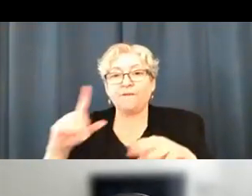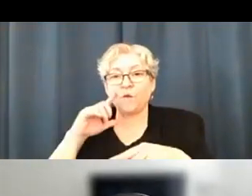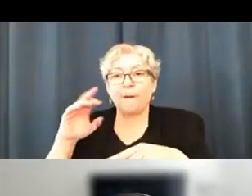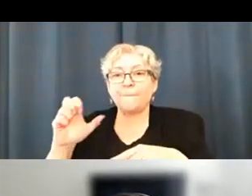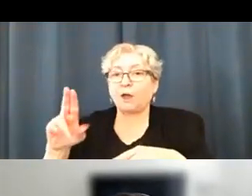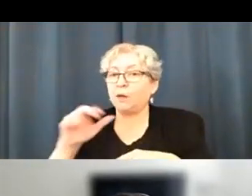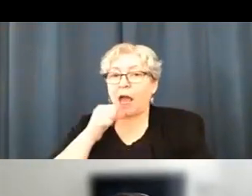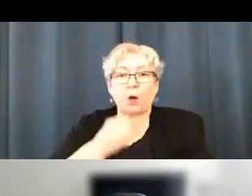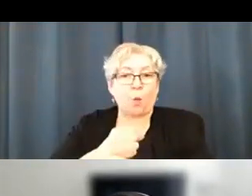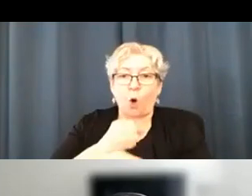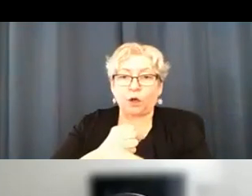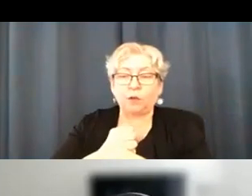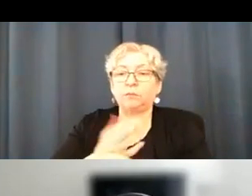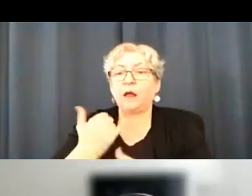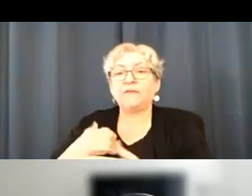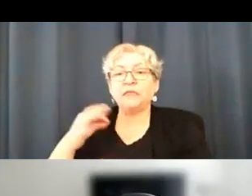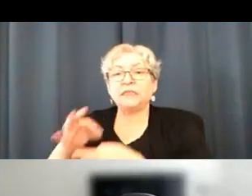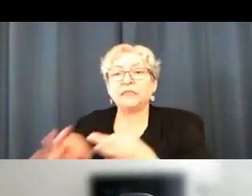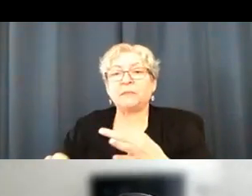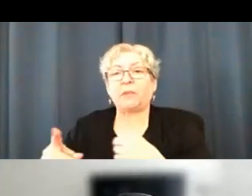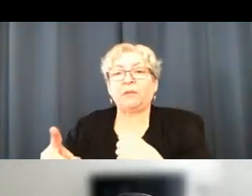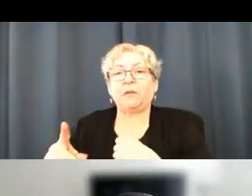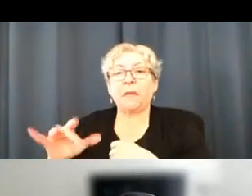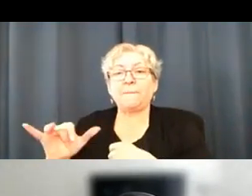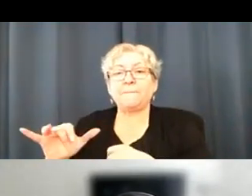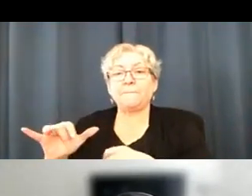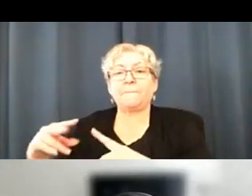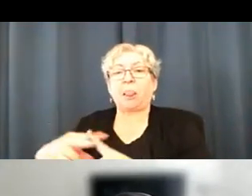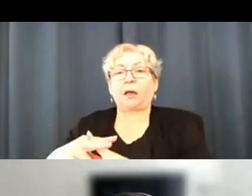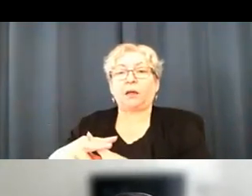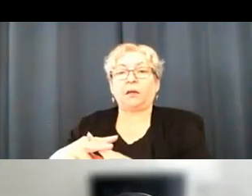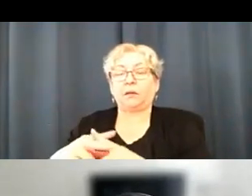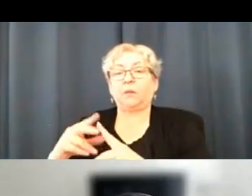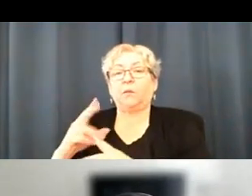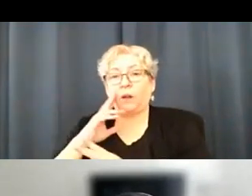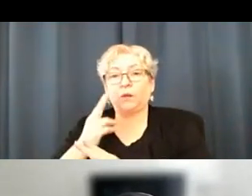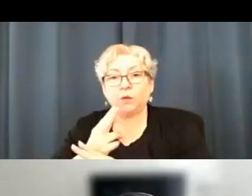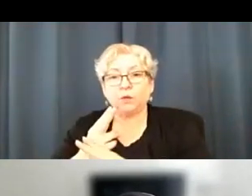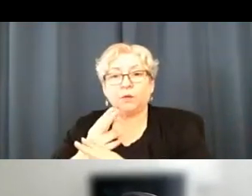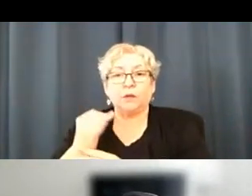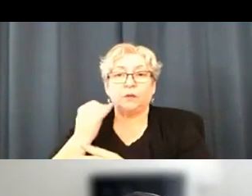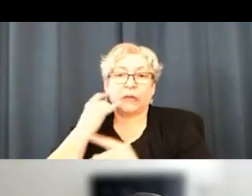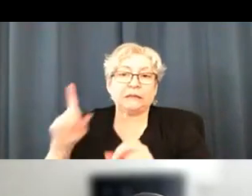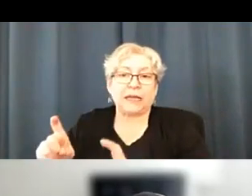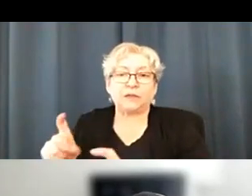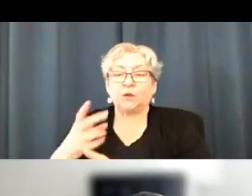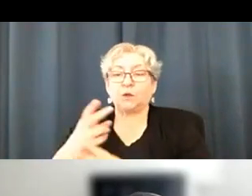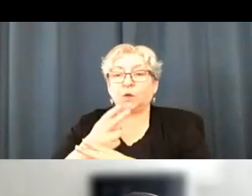but there's a simplified layout that the menu plugin provides that you can test out or you're using a carousel plugin